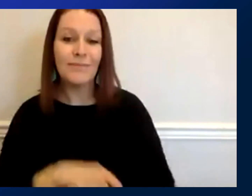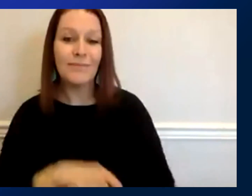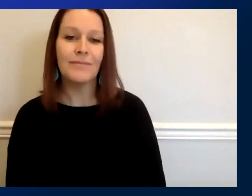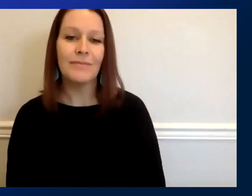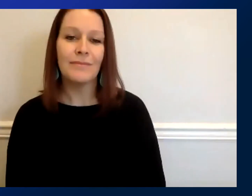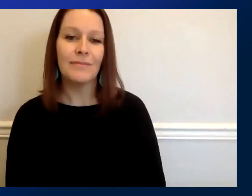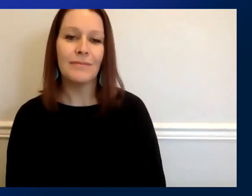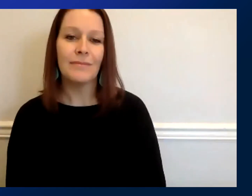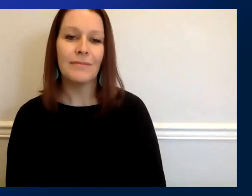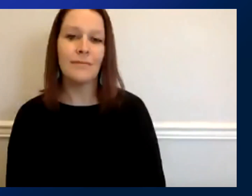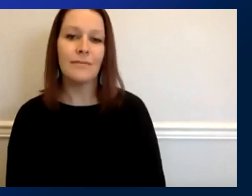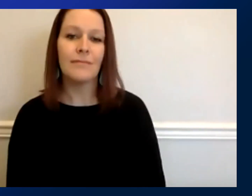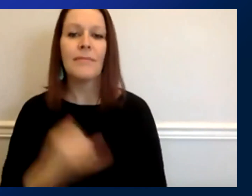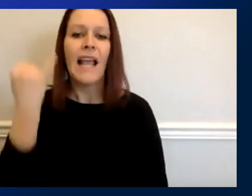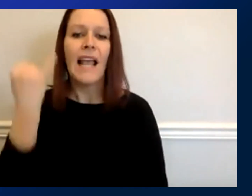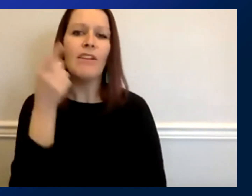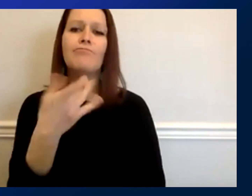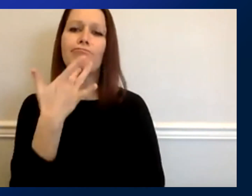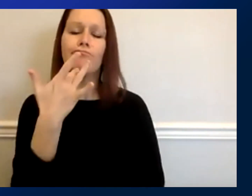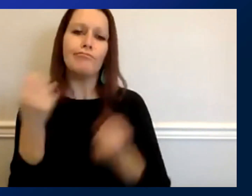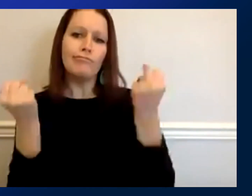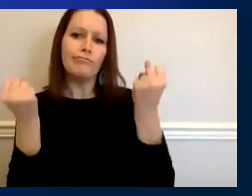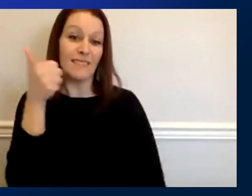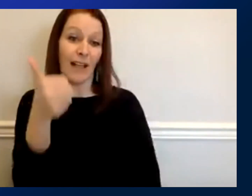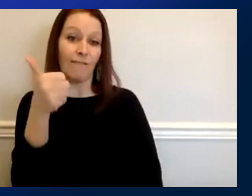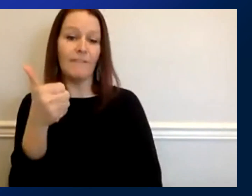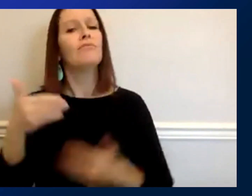if you prefer to use asl to ask your question then please type asl